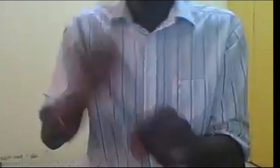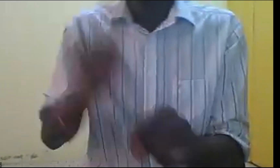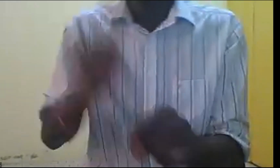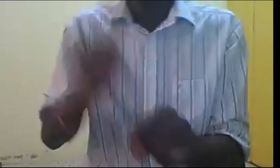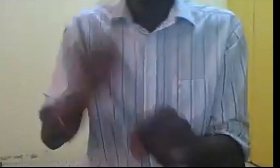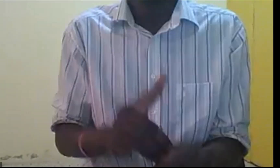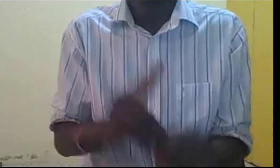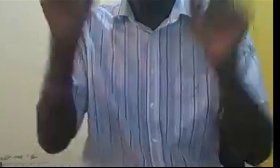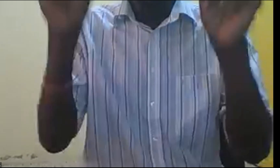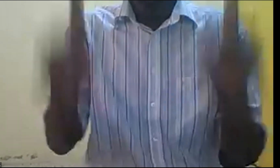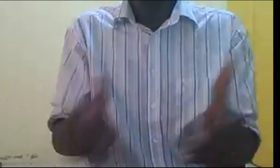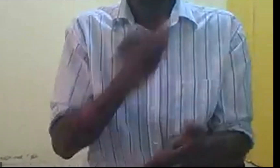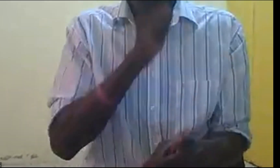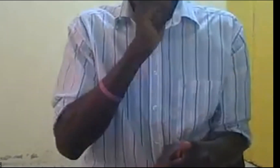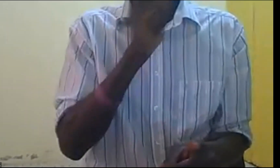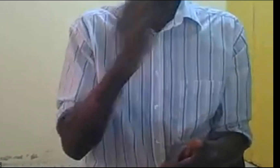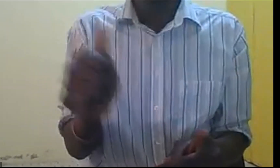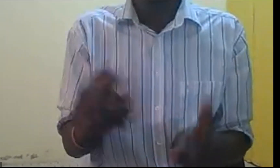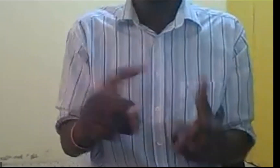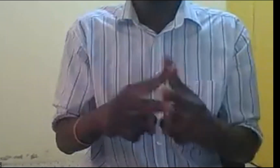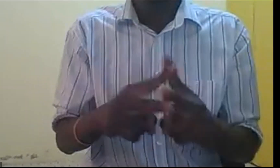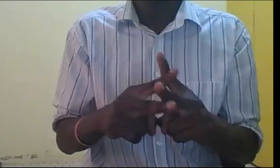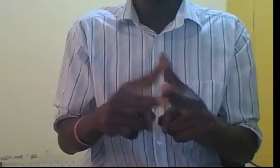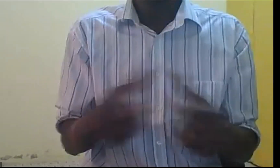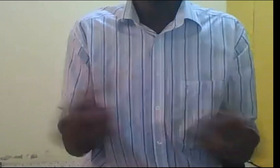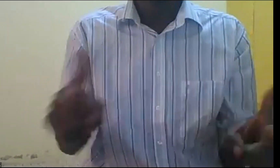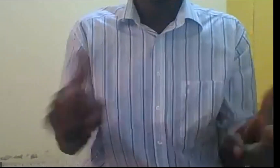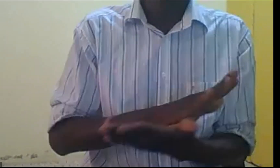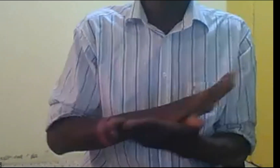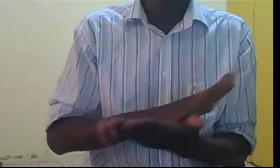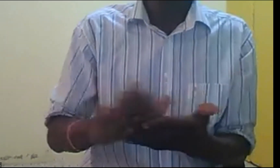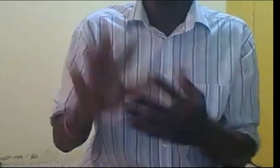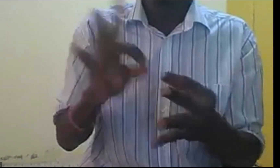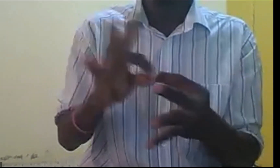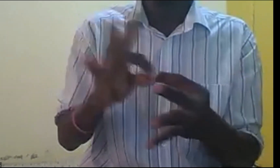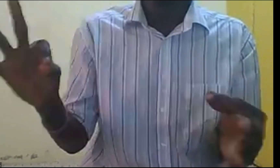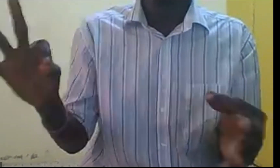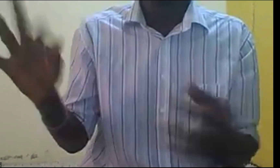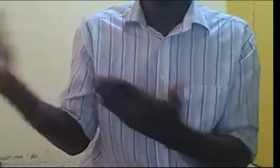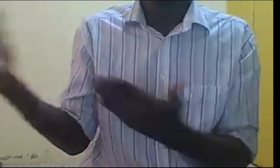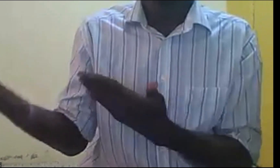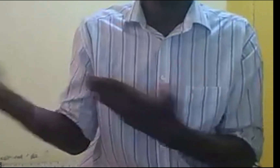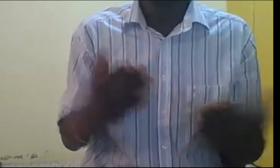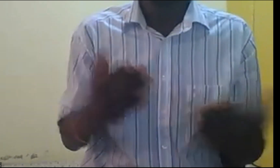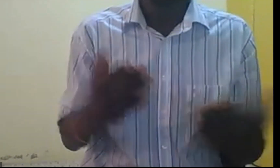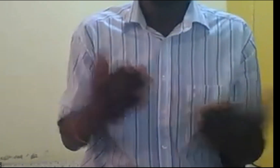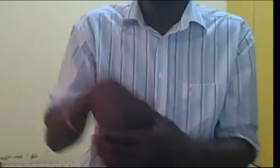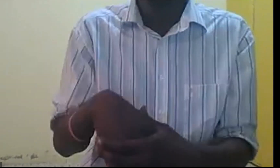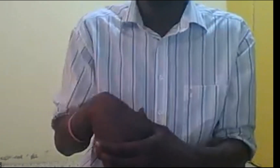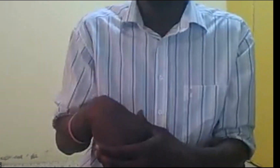Very clear, in fact, we went as far as bringing in the component of treaties.